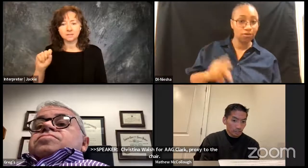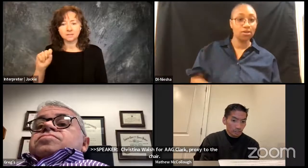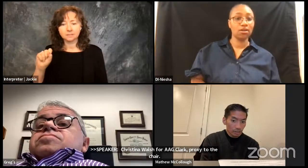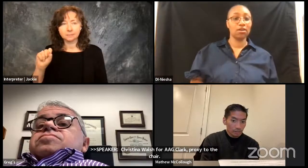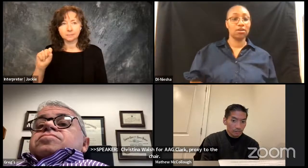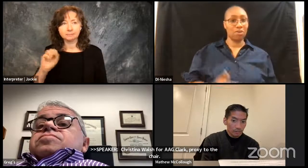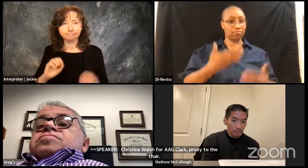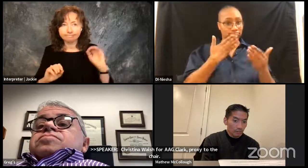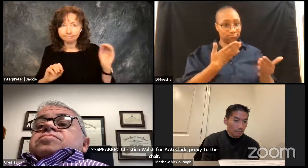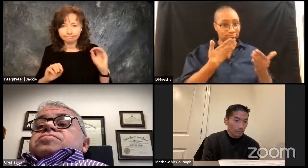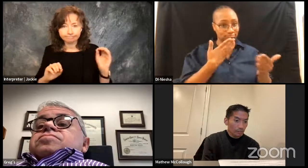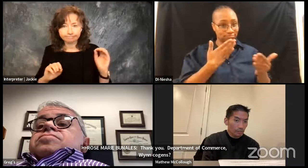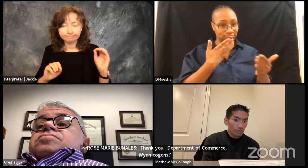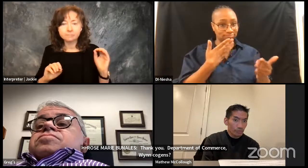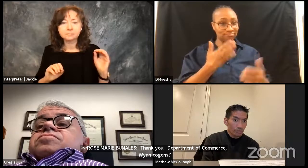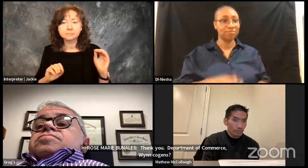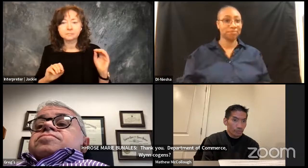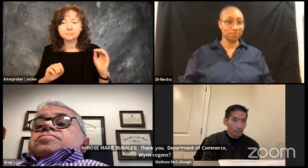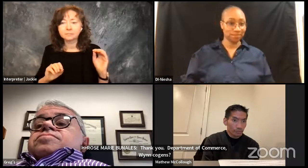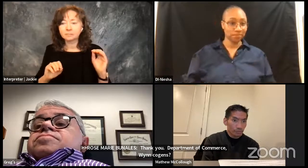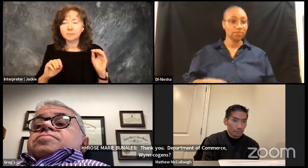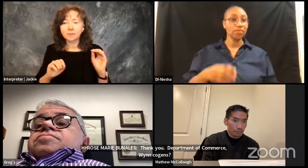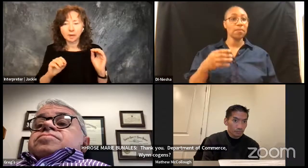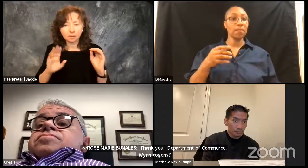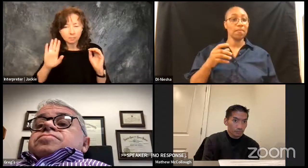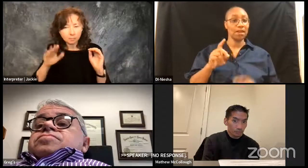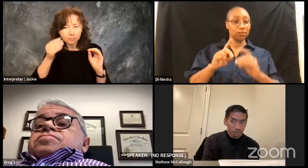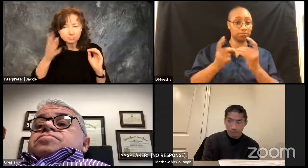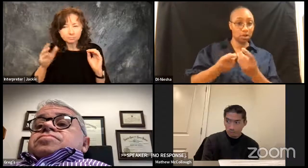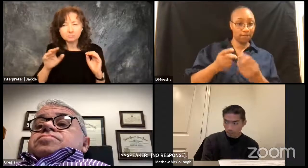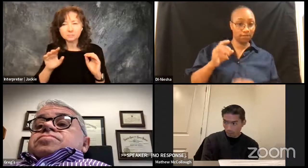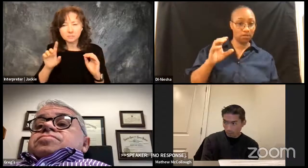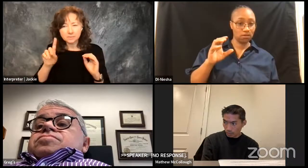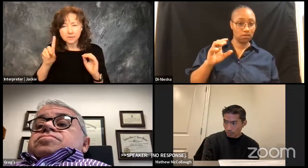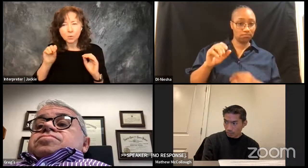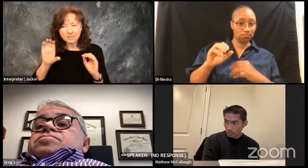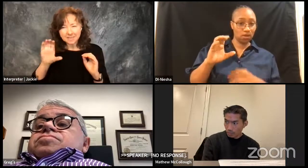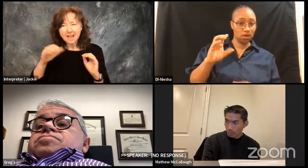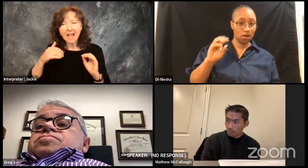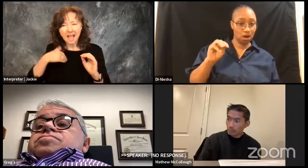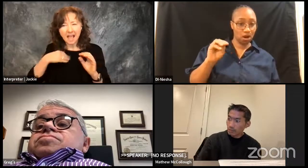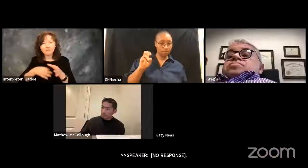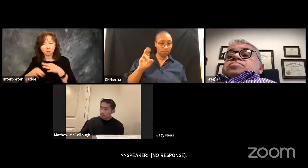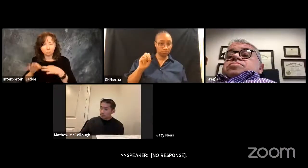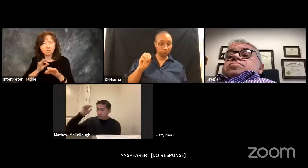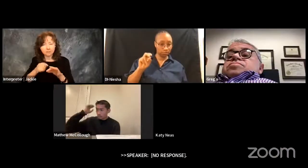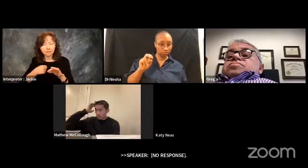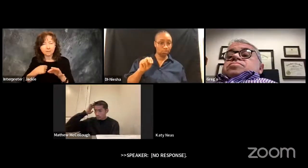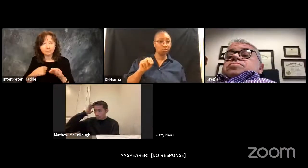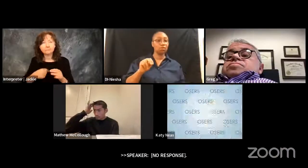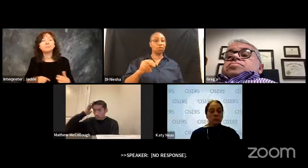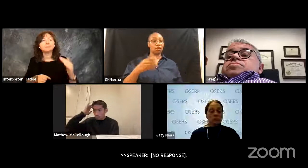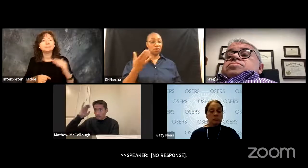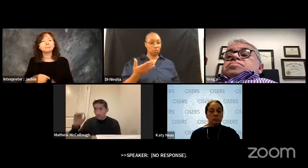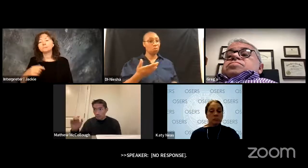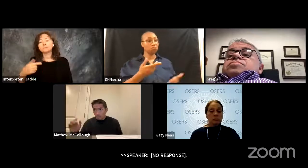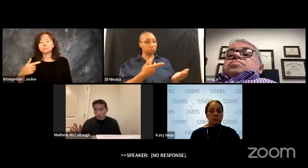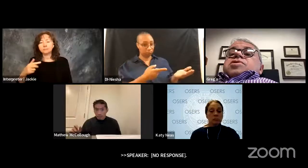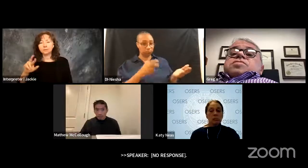And for the record, I do have a proxy for Department of Commerce to the Chair. Gregory Fehribach? Present.